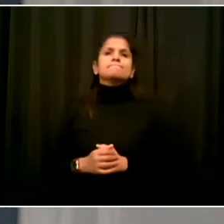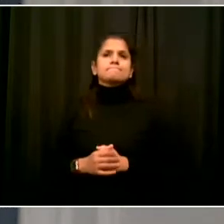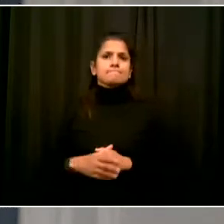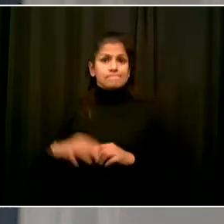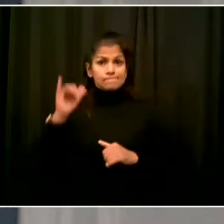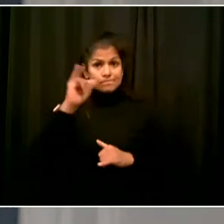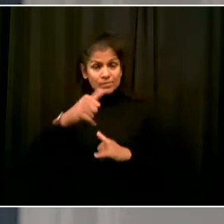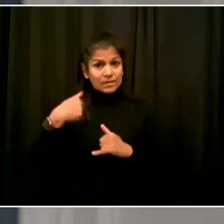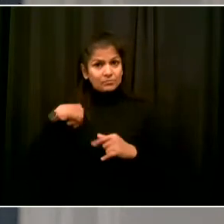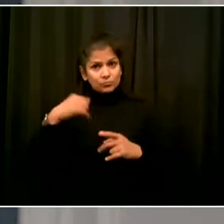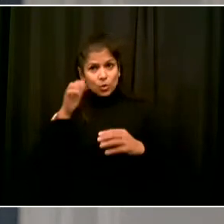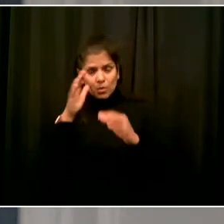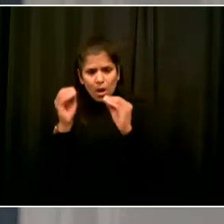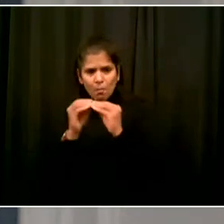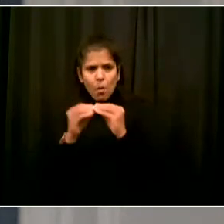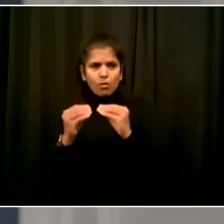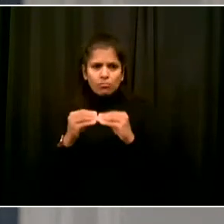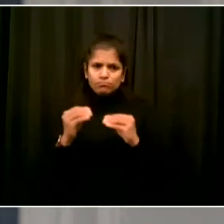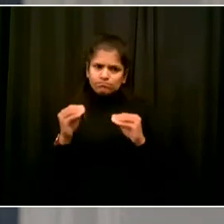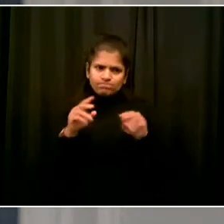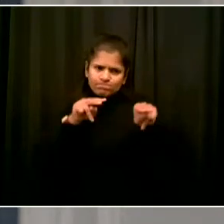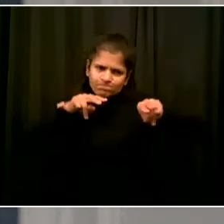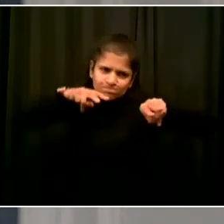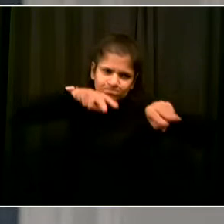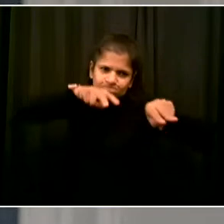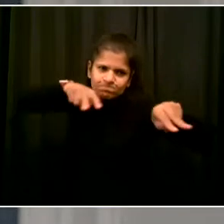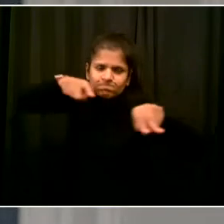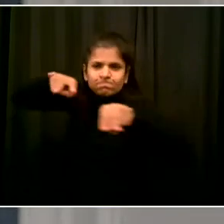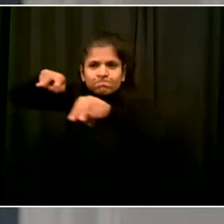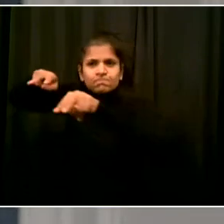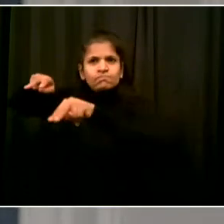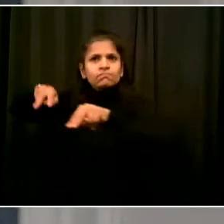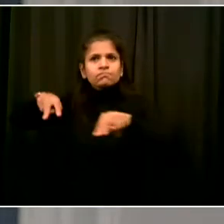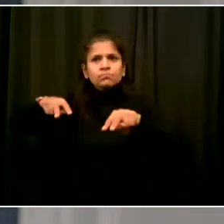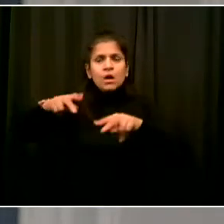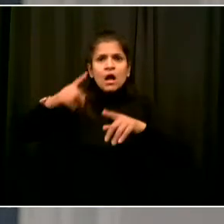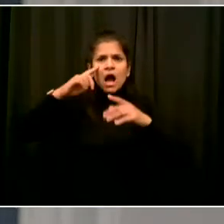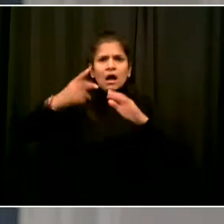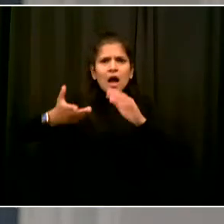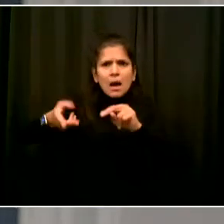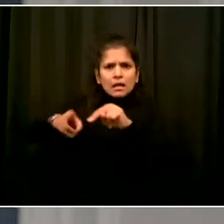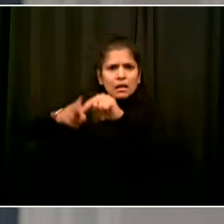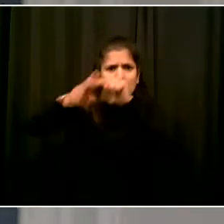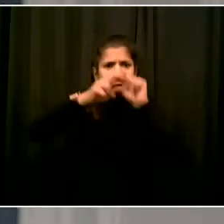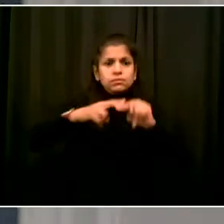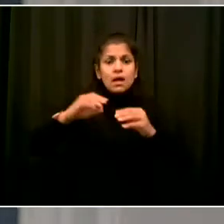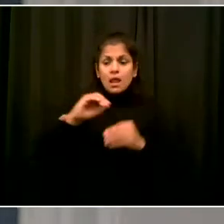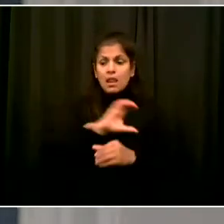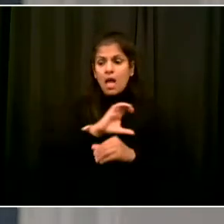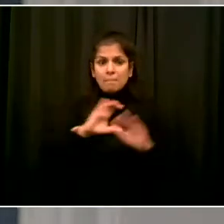MILLION PEOPLE, THE BEST AND MOST PRAGMATIC METHOD TOE SAV LIVES IS TO